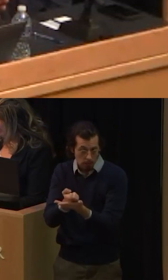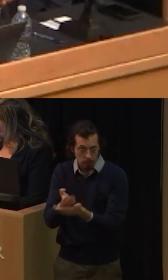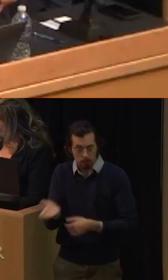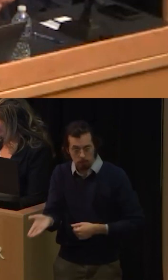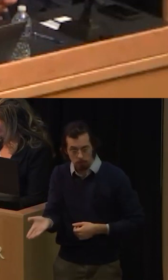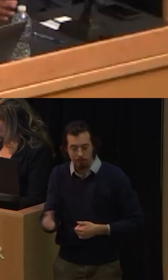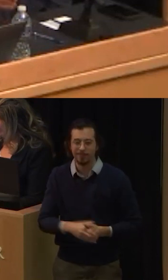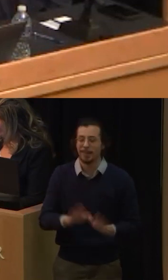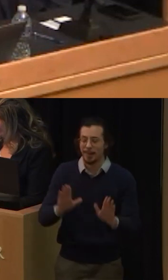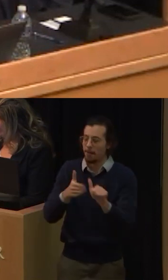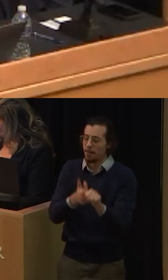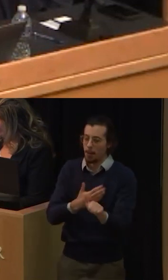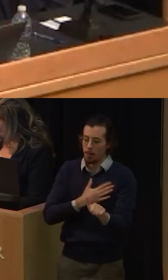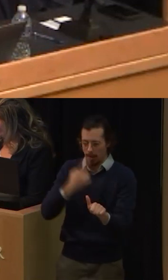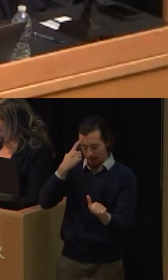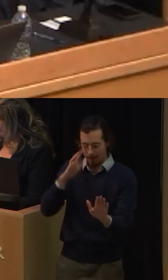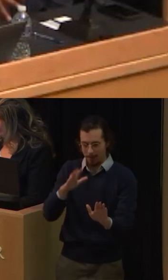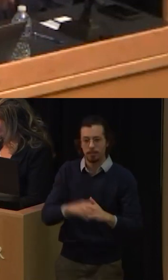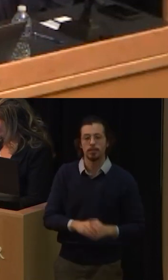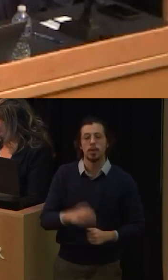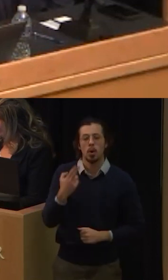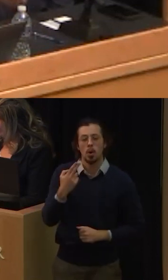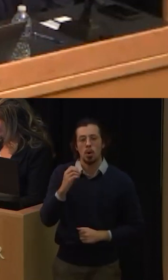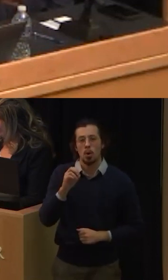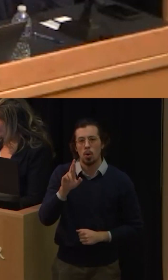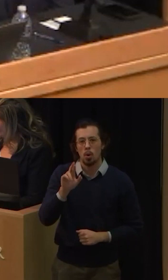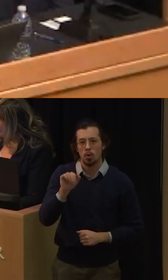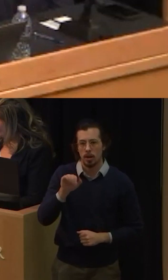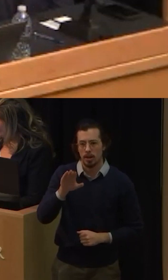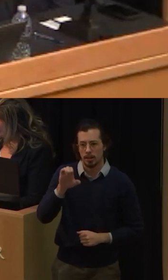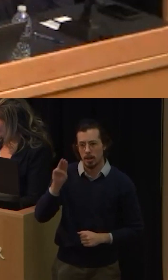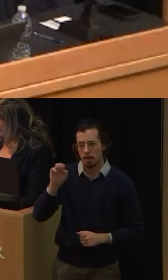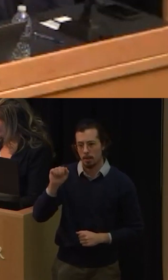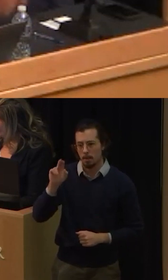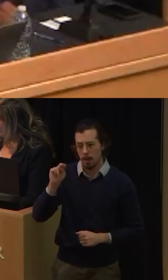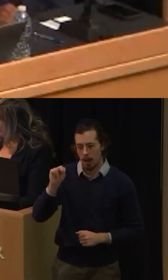Follow me for two seconds. Horace Mann, many of you may know who Horace Mann,